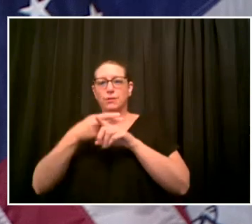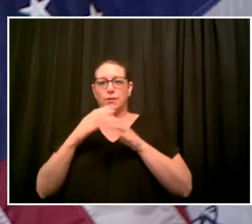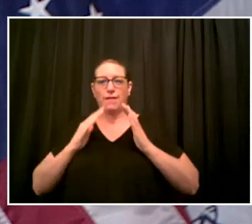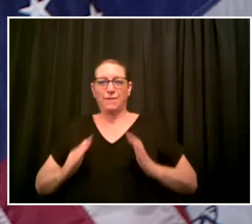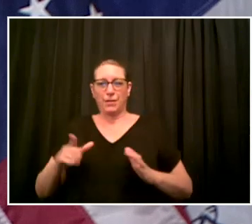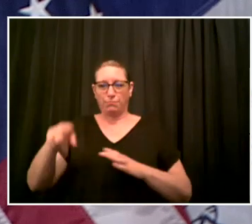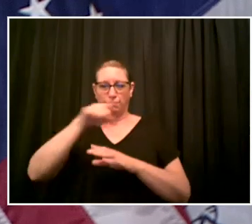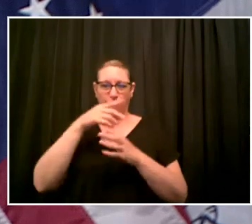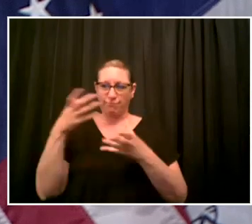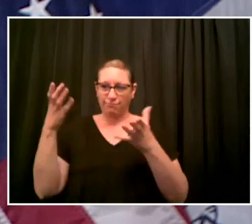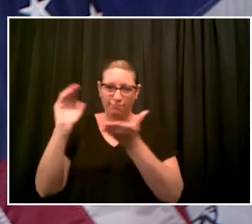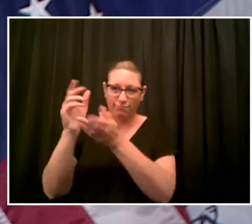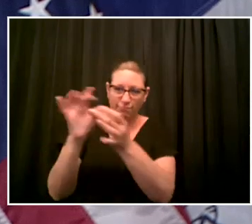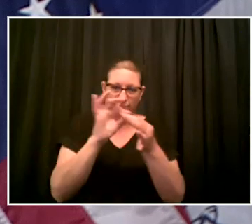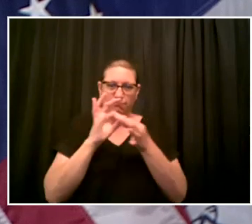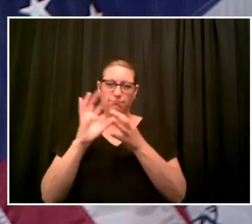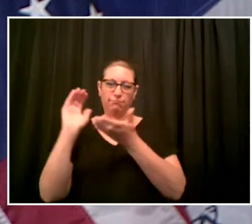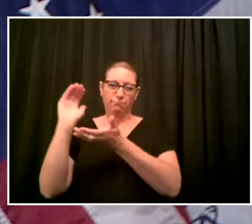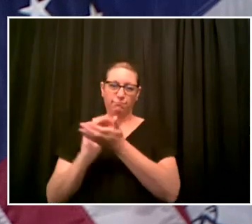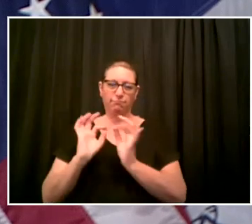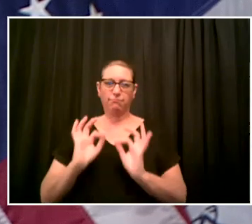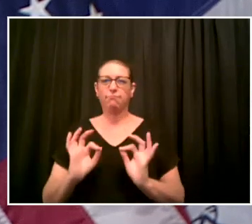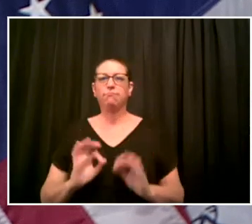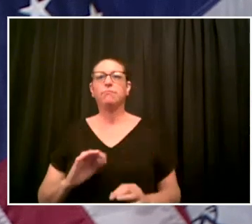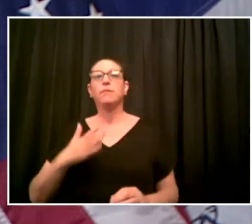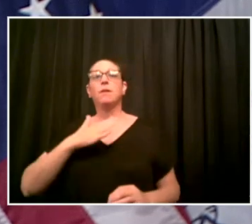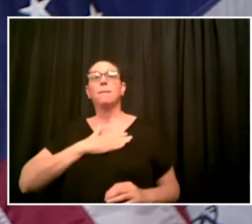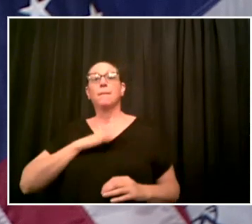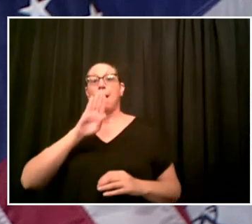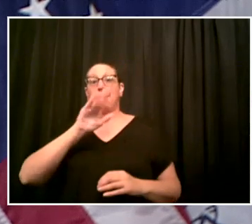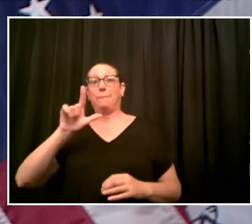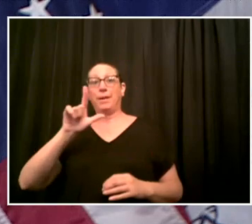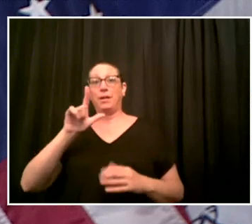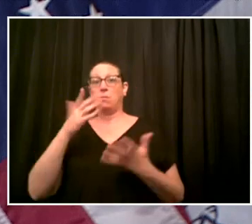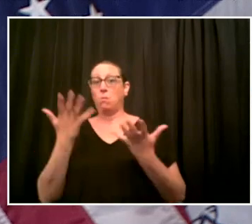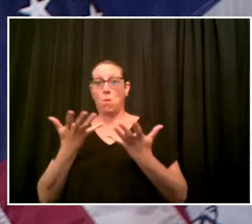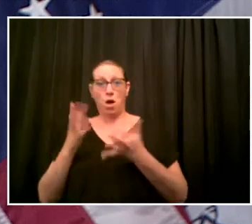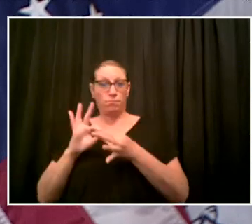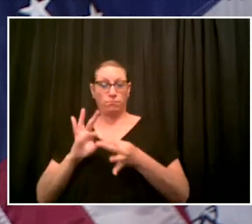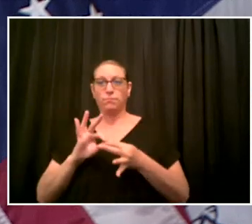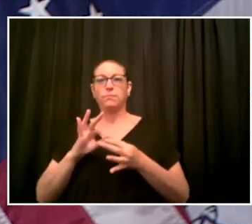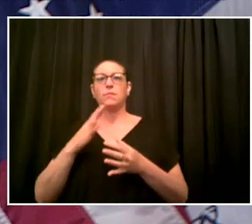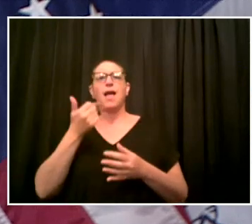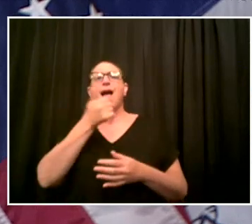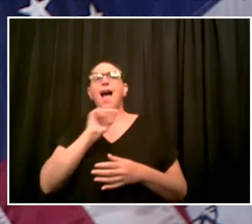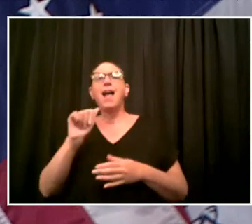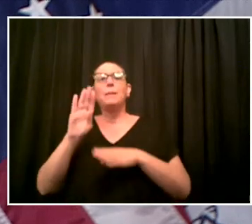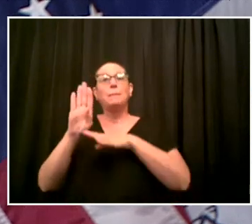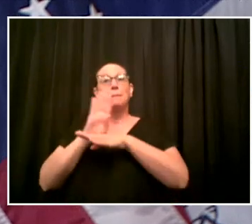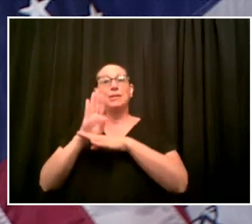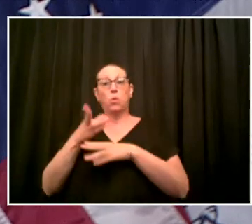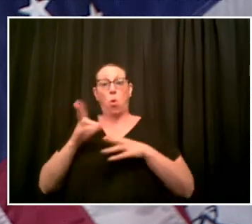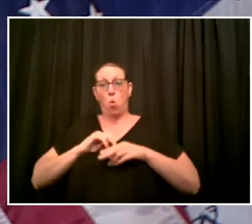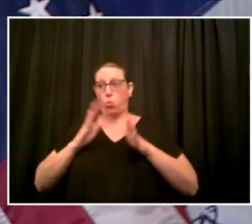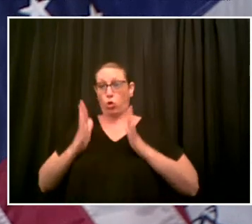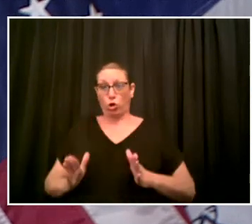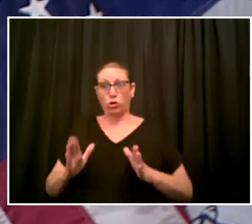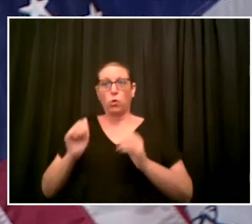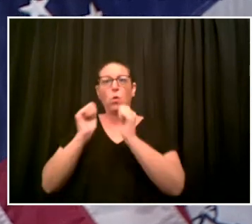TODAY THAT WILL HELP TENANTS IN THE MONTHS AHEAD AS WE CONTINUE TO RESPOND TO THE COVID-19 PANDMIEC . WITH THE SIGNI